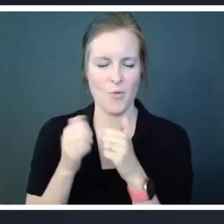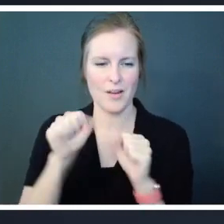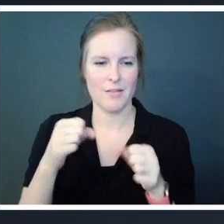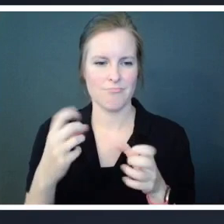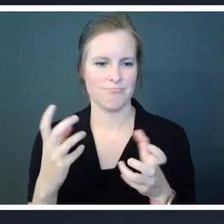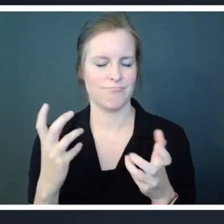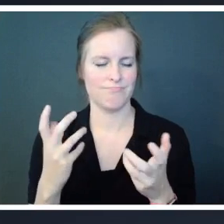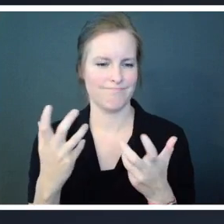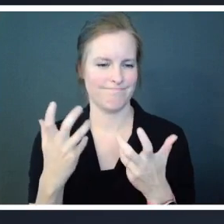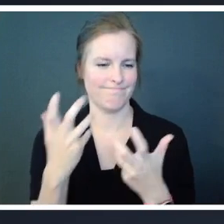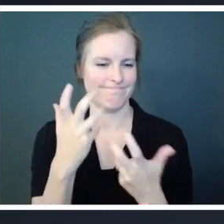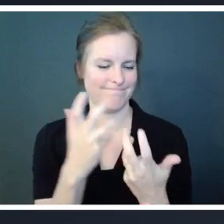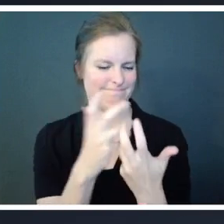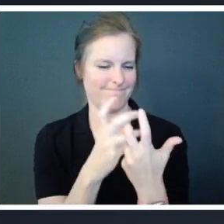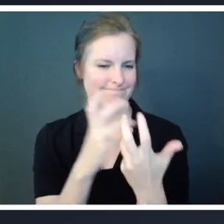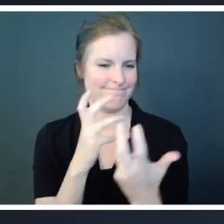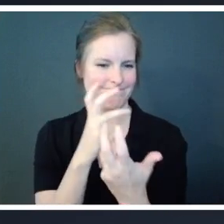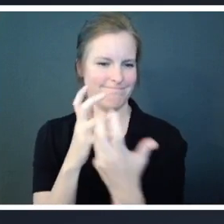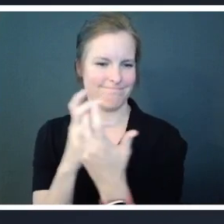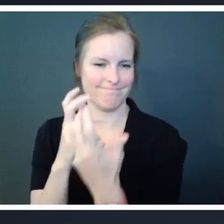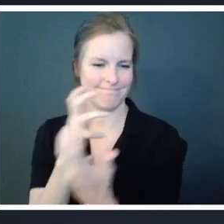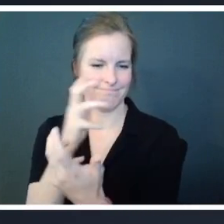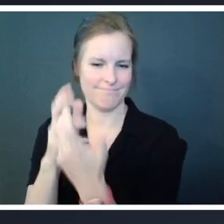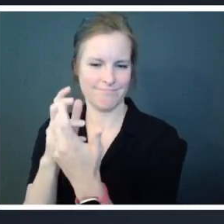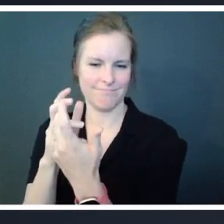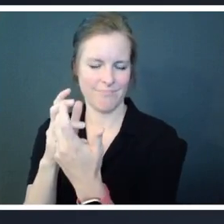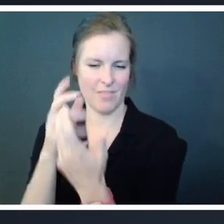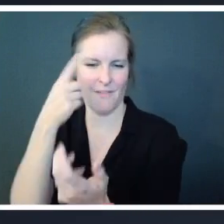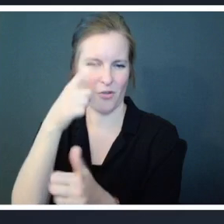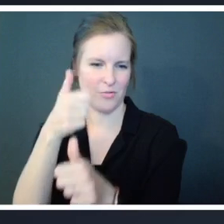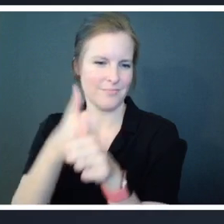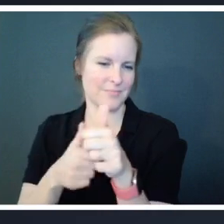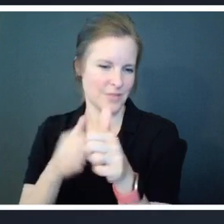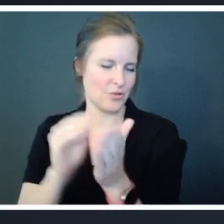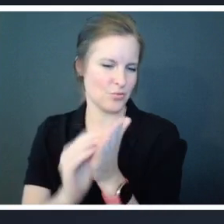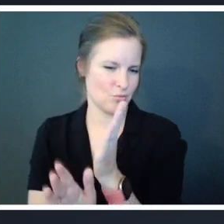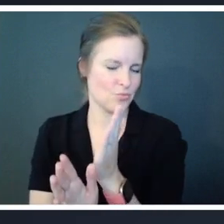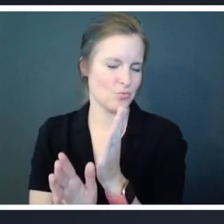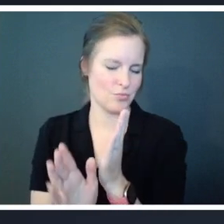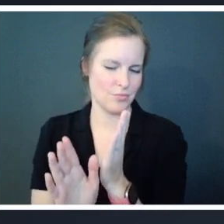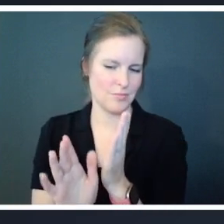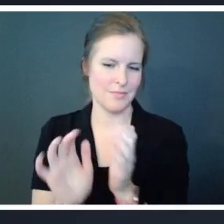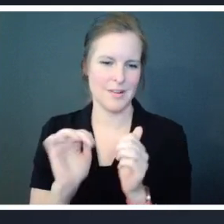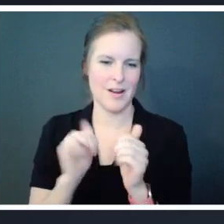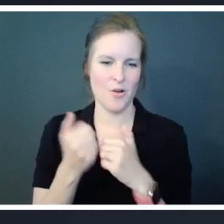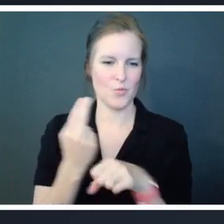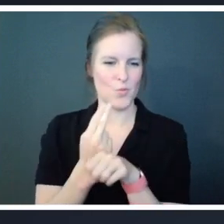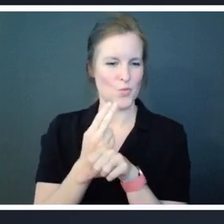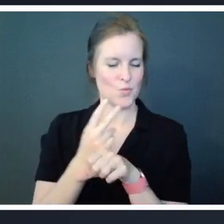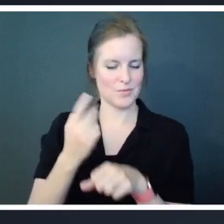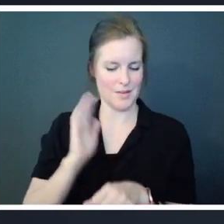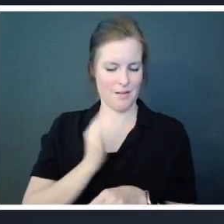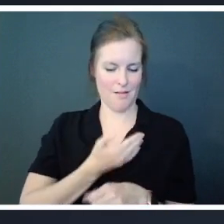by the resources that an educator can connect them with, or that they can find on their own and shift